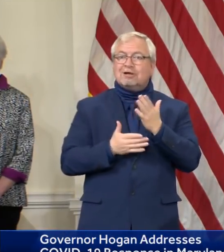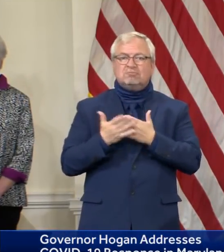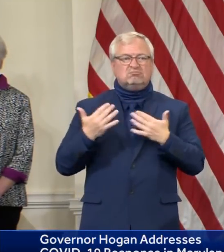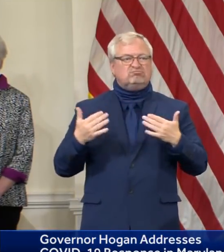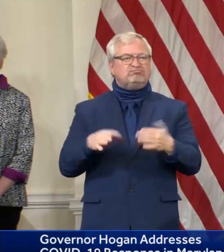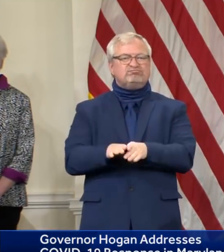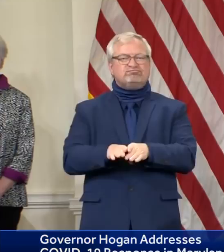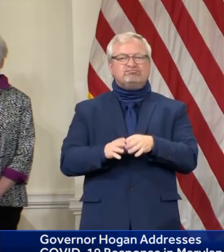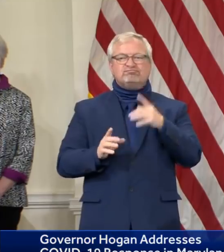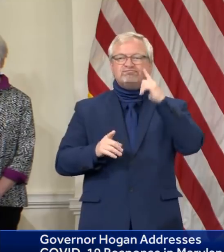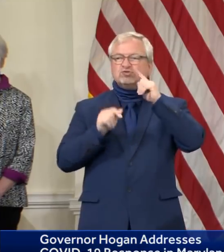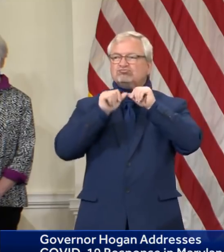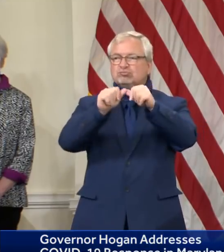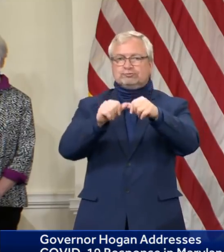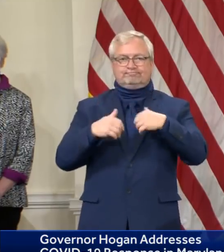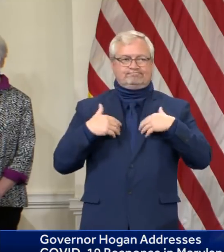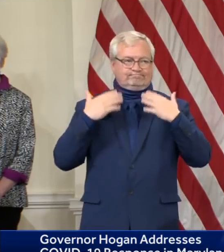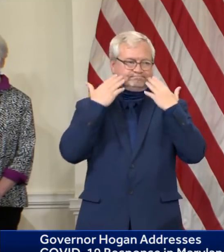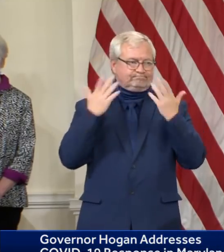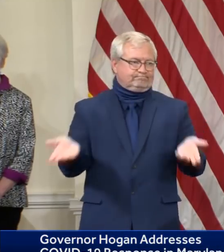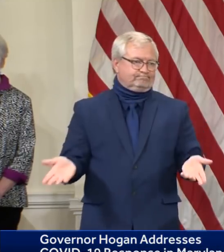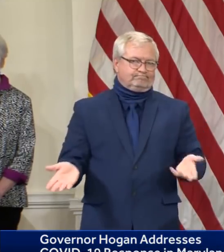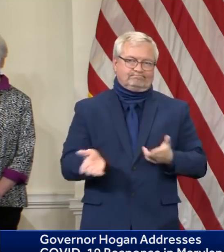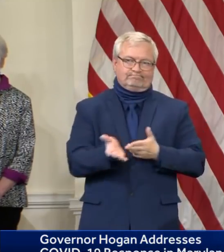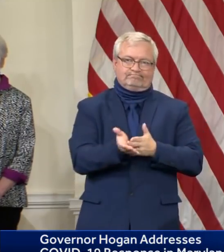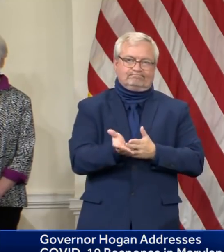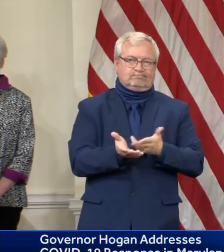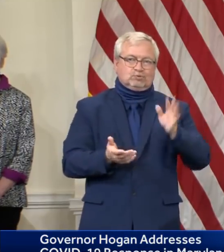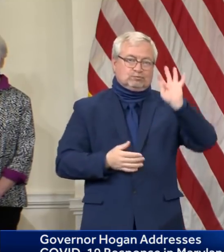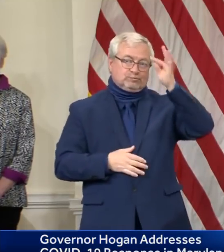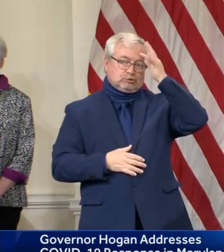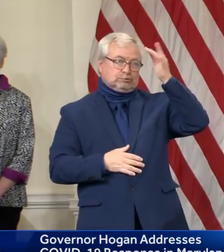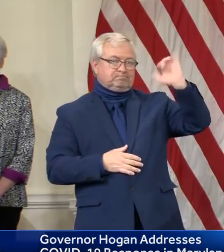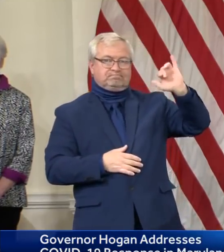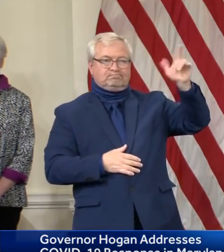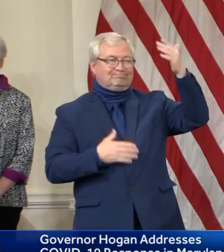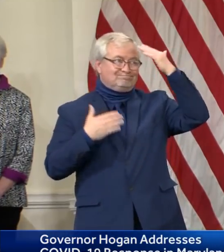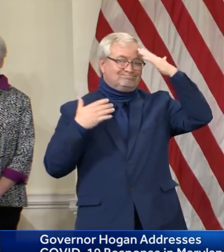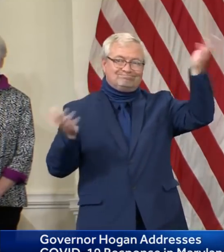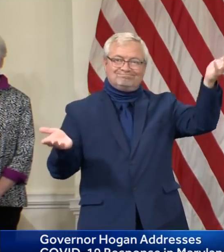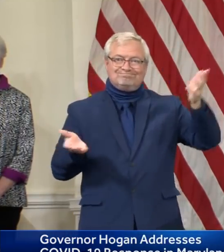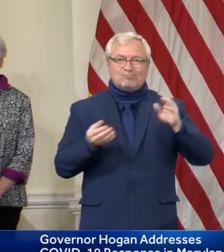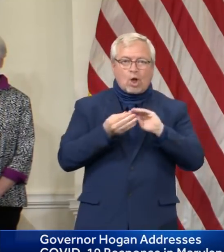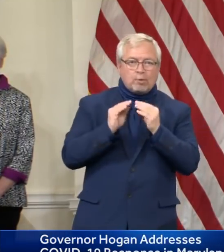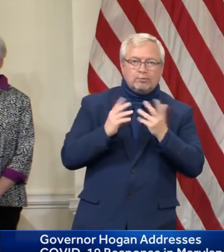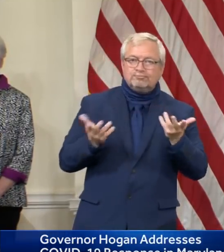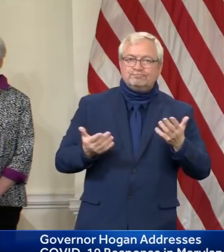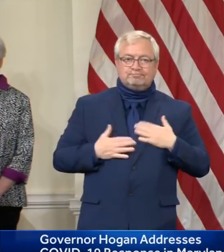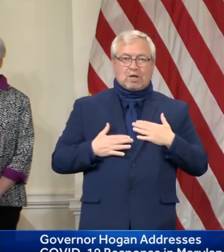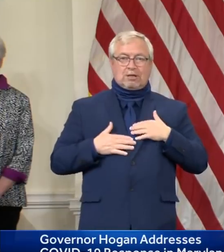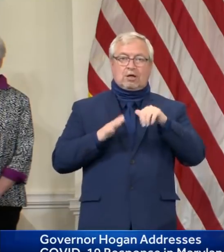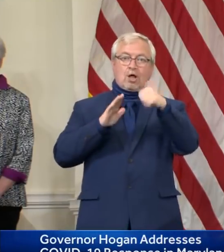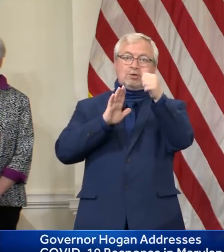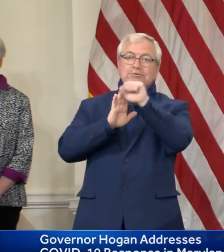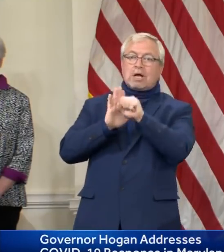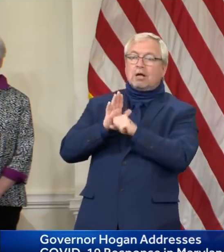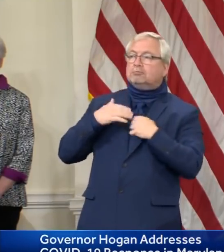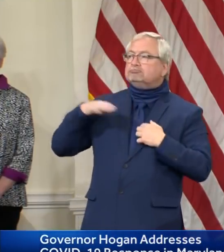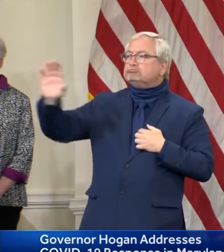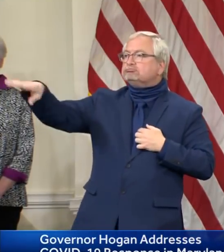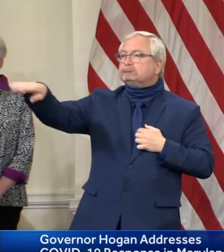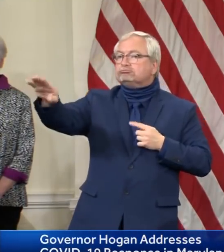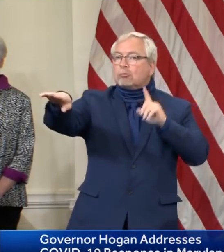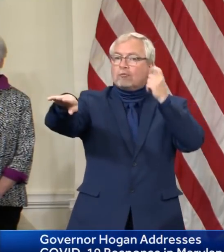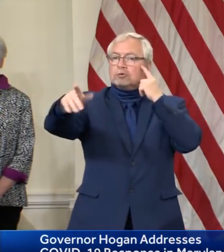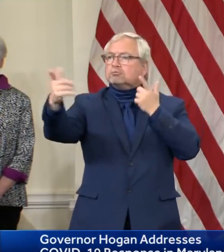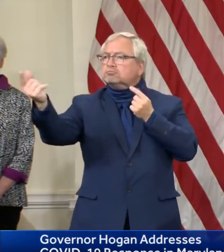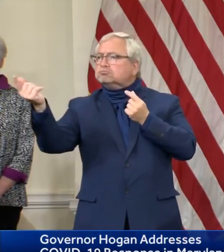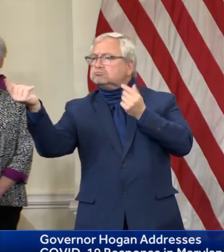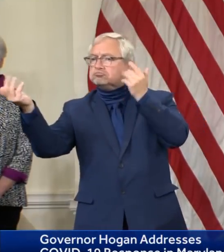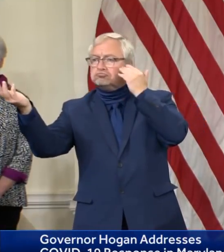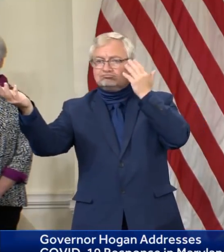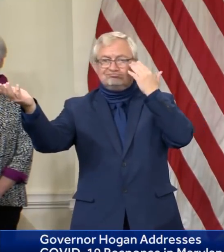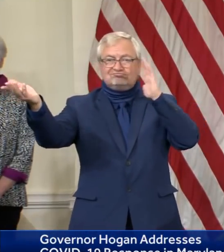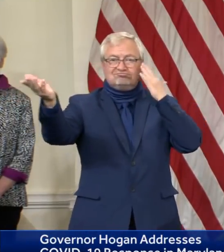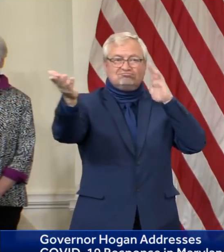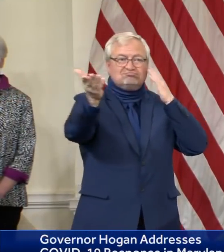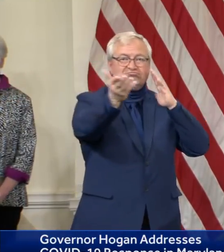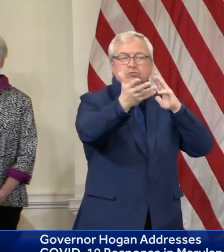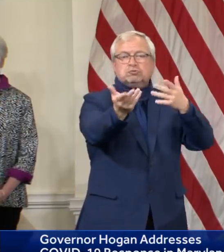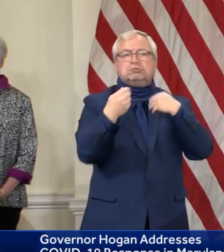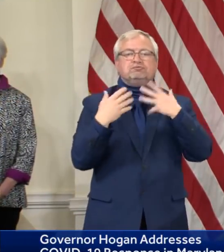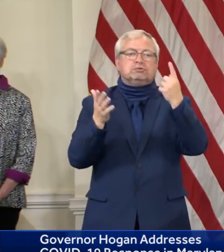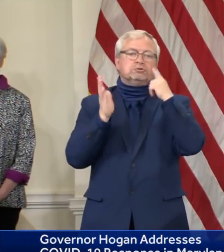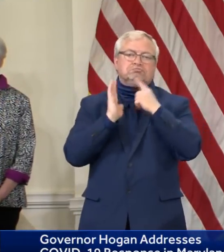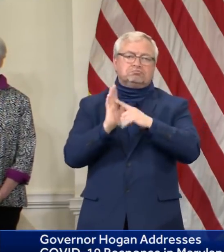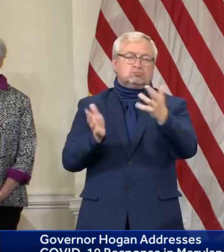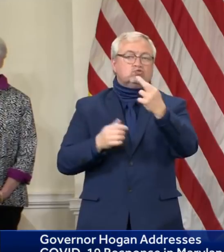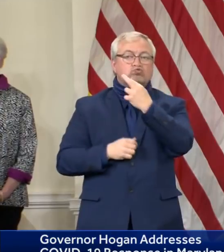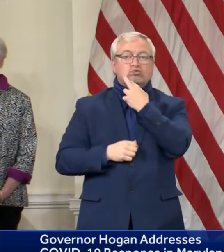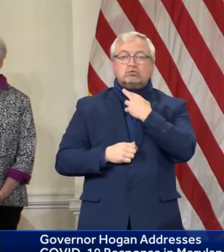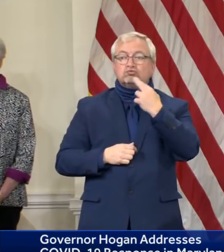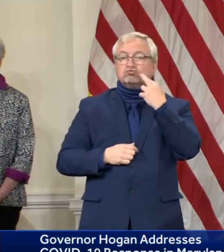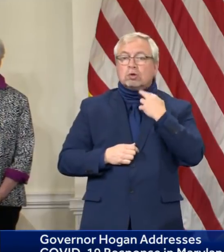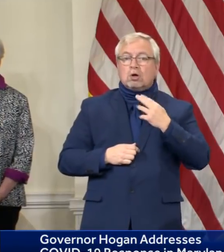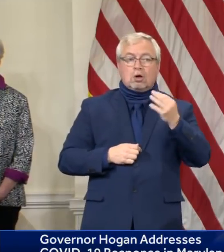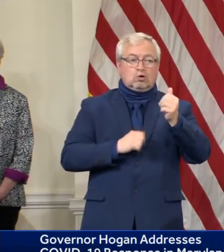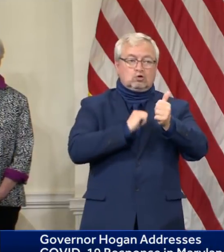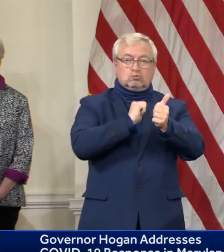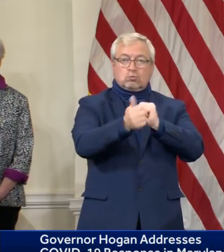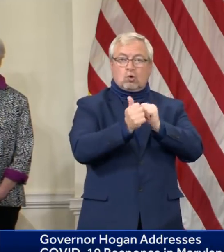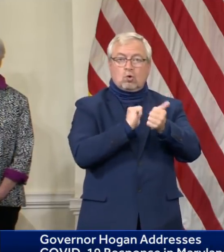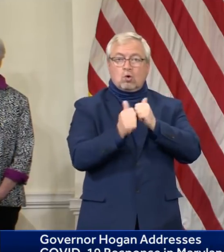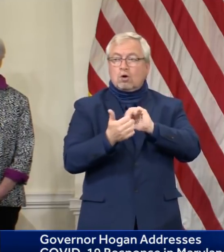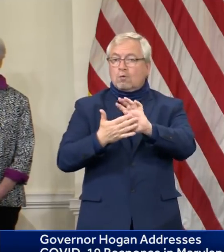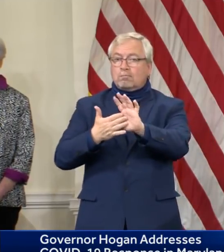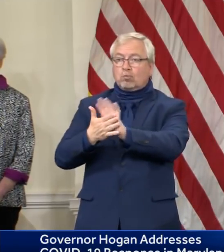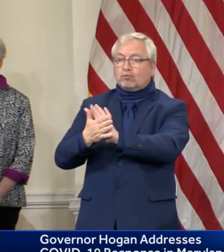IF WE OPENED EVERY BUSINESS TODAY, I AM NOT SURE HOW MANY OF THOSE BUSINESSES, THAT OUR PEOPLE WILL START ATTENDING ALL THE THINGS WE DO.